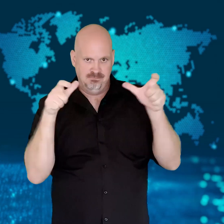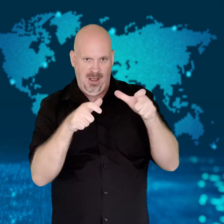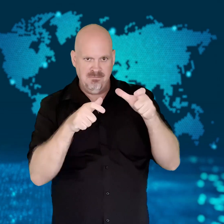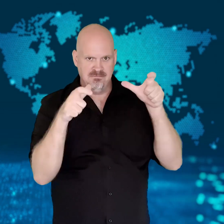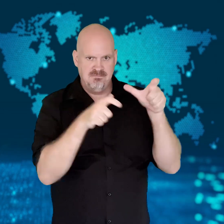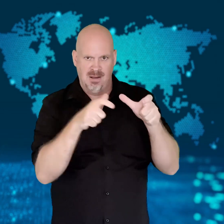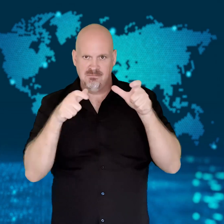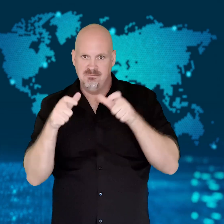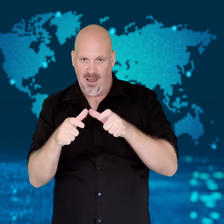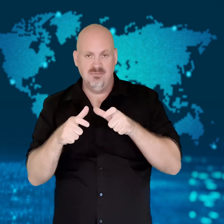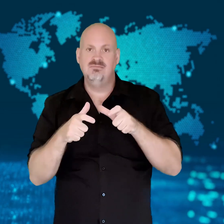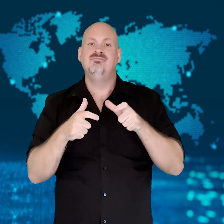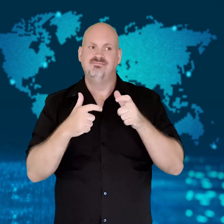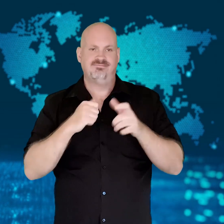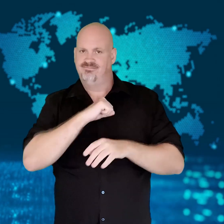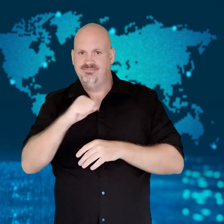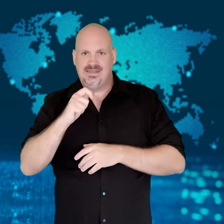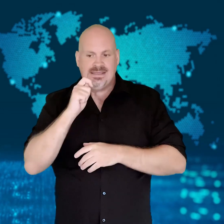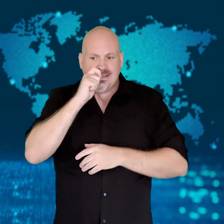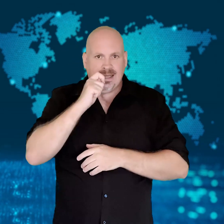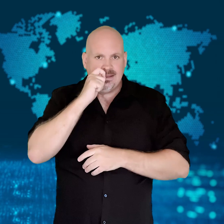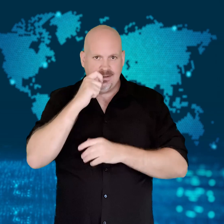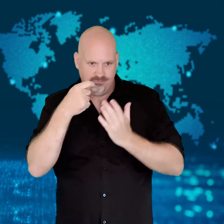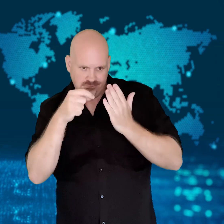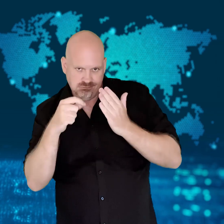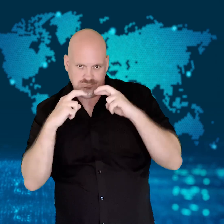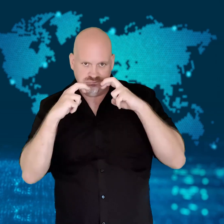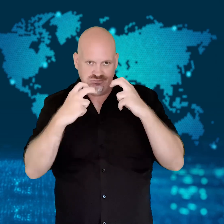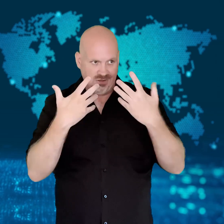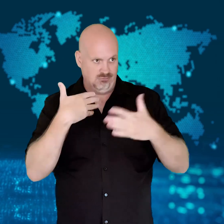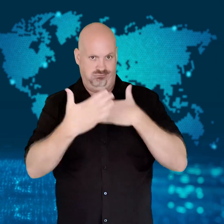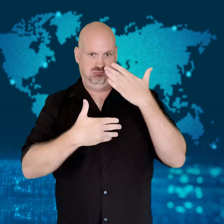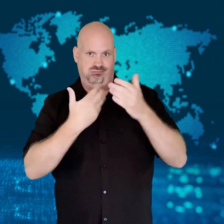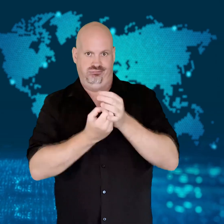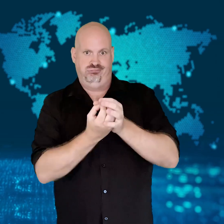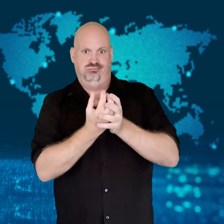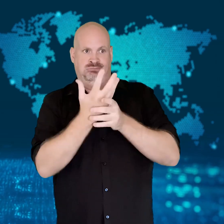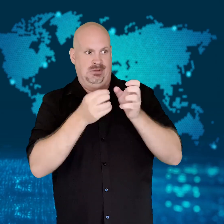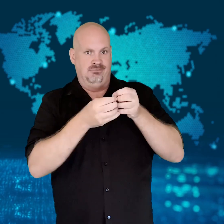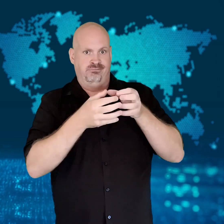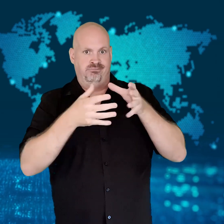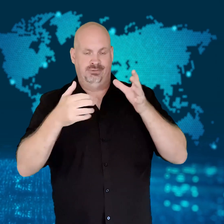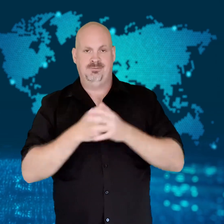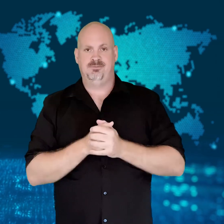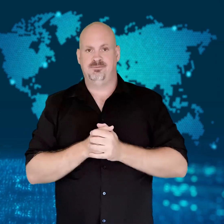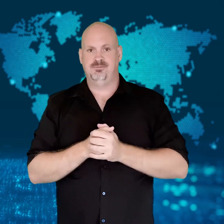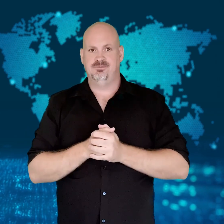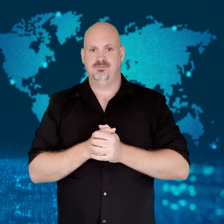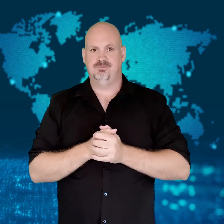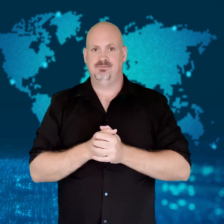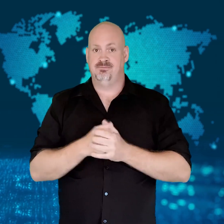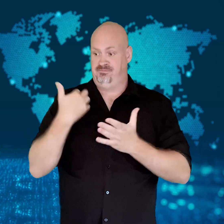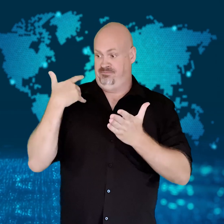as many large Chinese cities enforce lockdowns and mass testing once again.